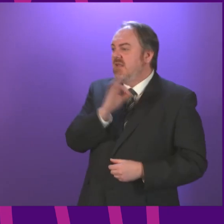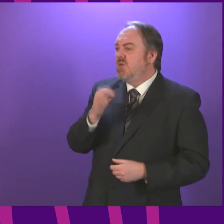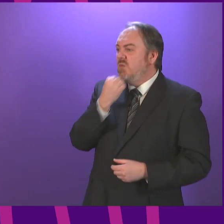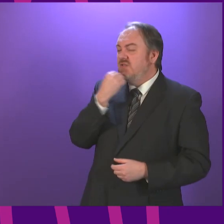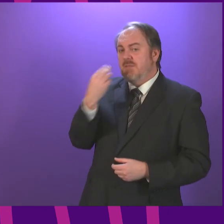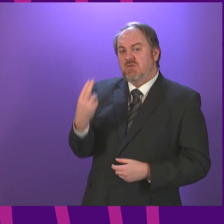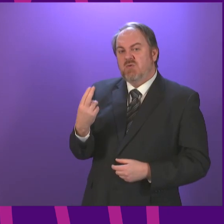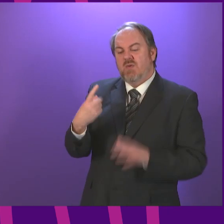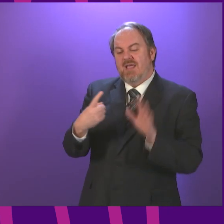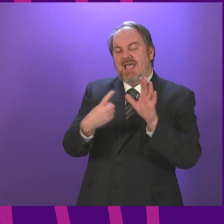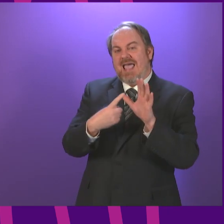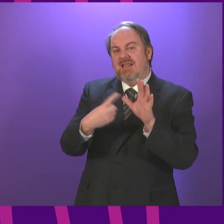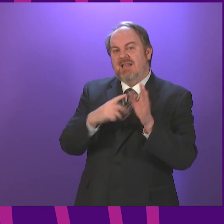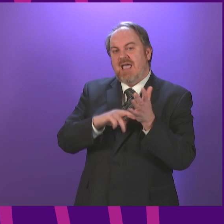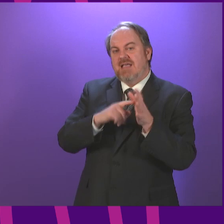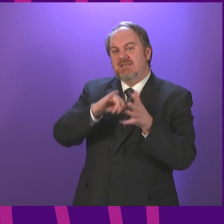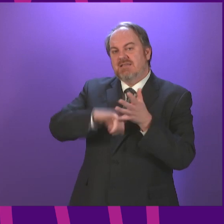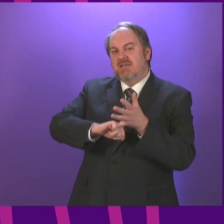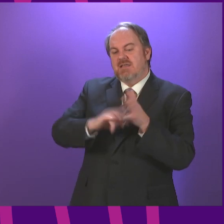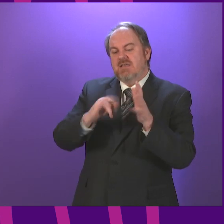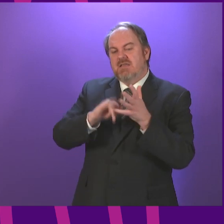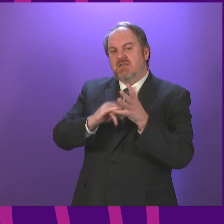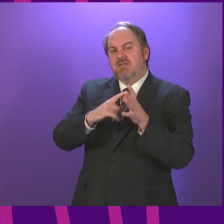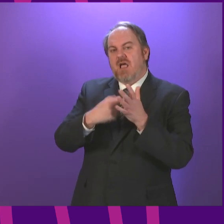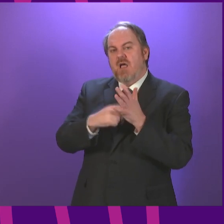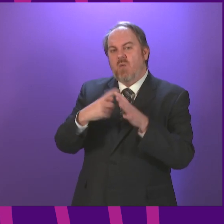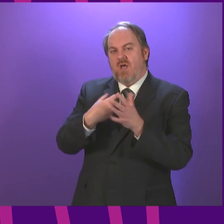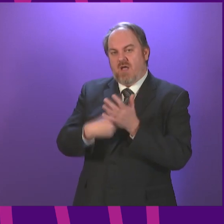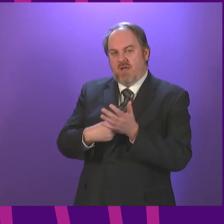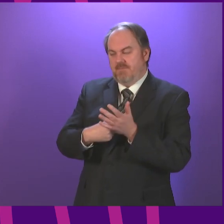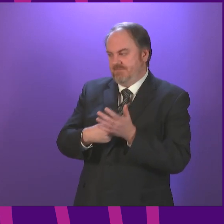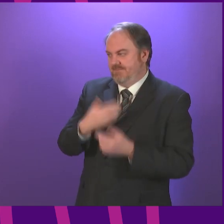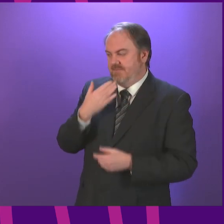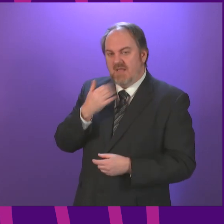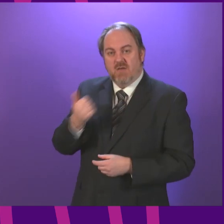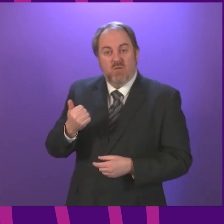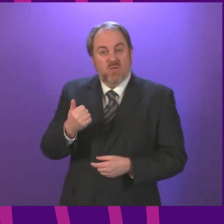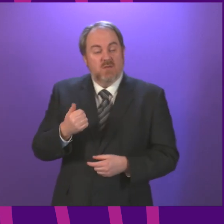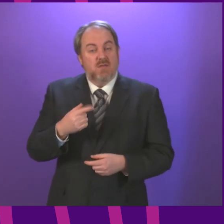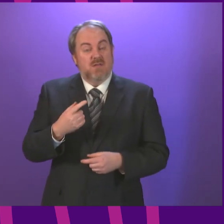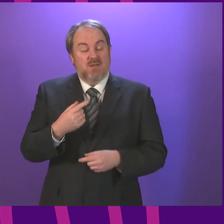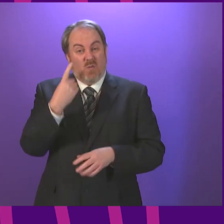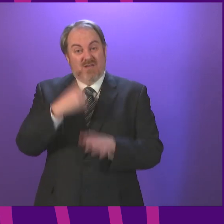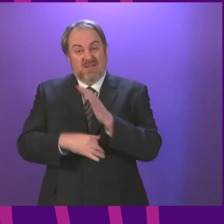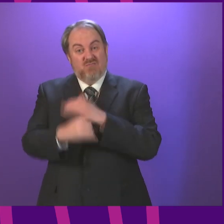Anas Sarwar (Glasgow) (Lab): The first Covid death in Scotland was a year